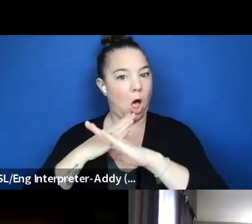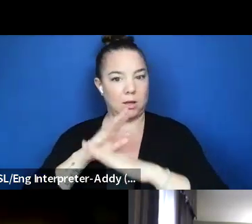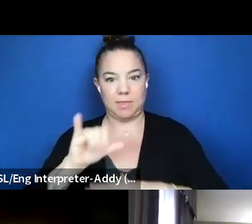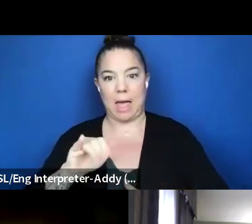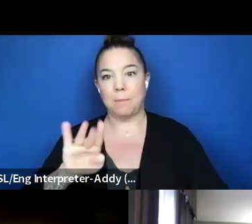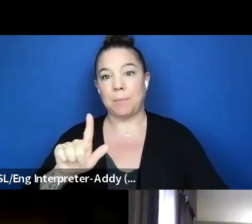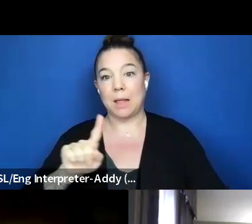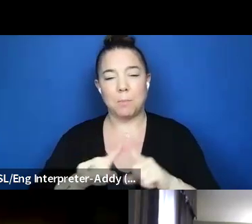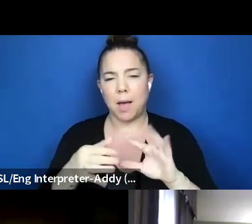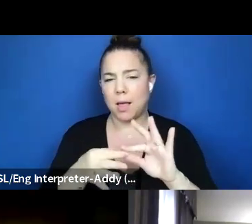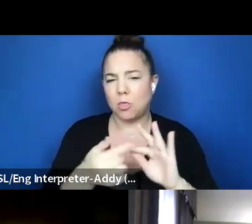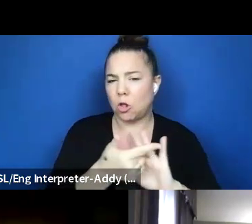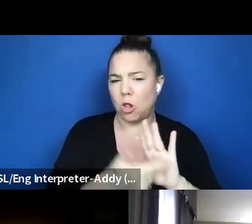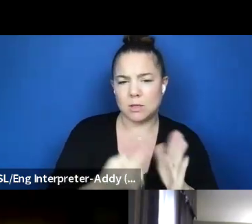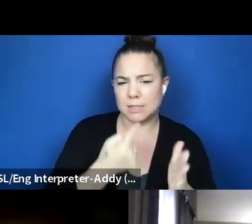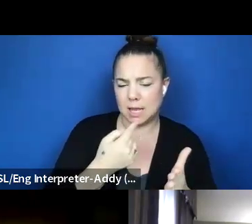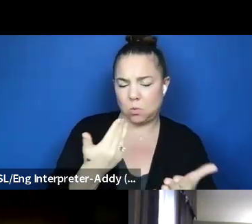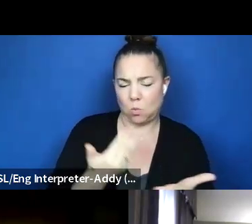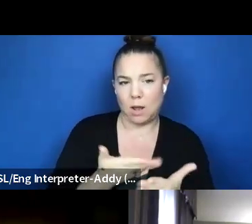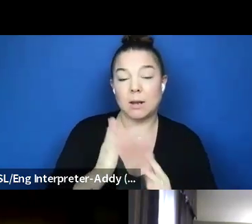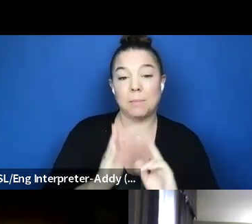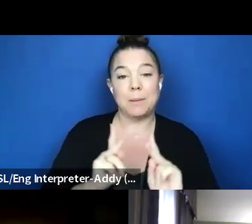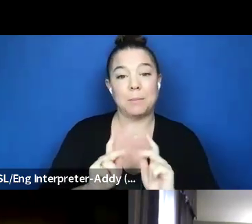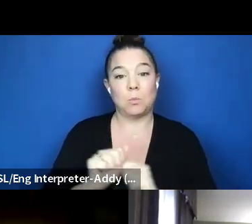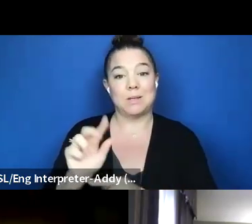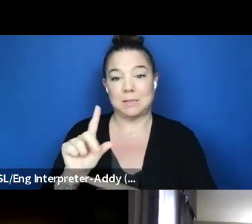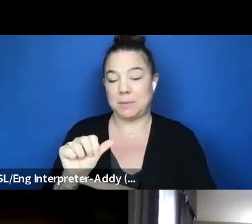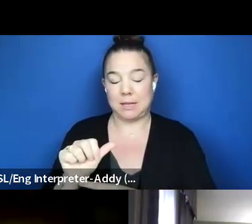Adeleigh Belyeu: was that people with Adeleigh Belyeu: disabilities could not.